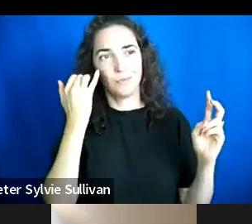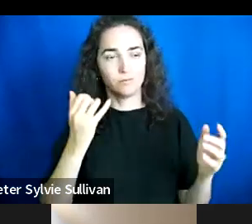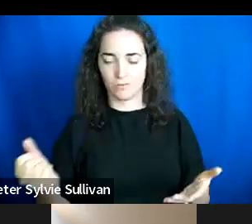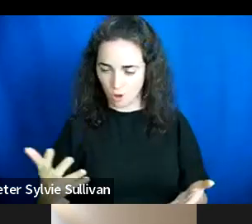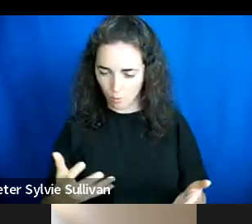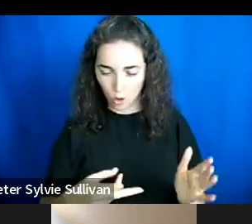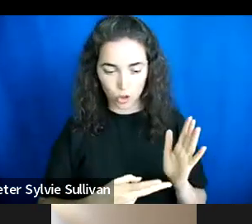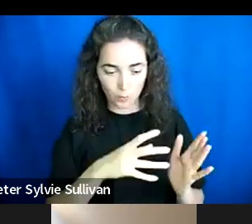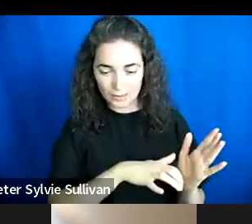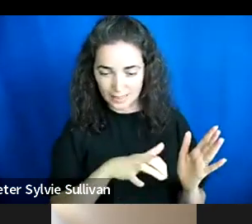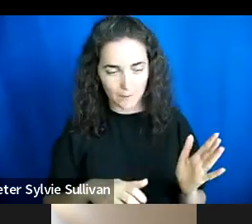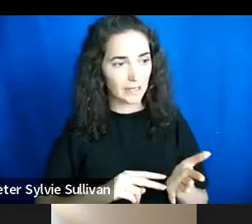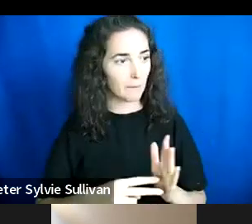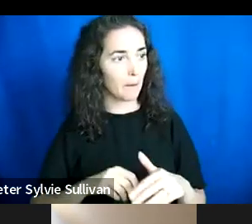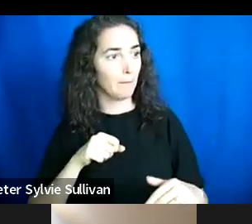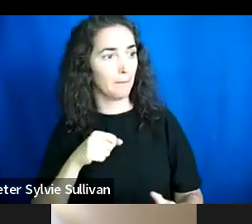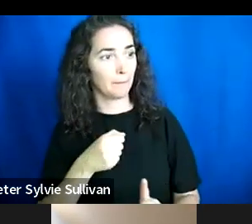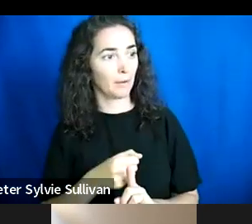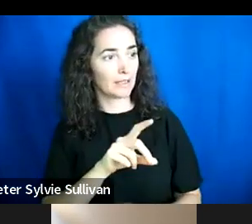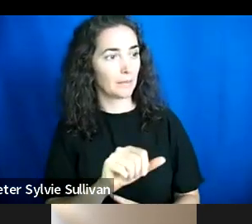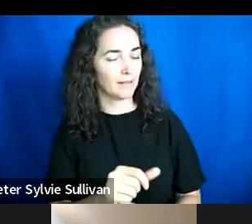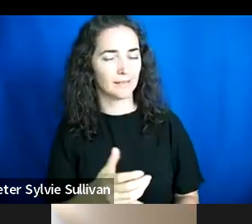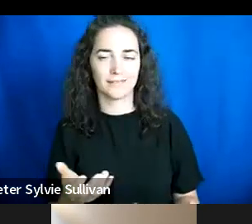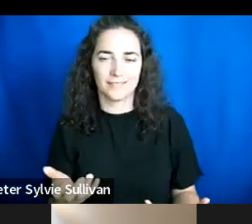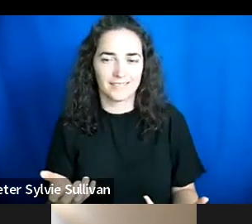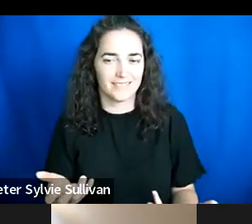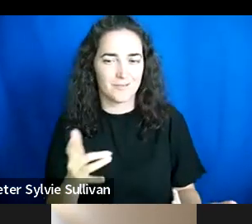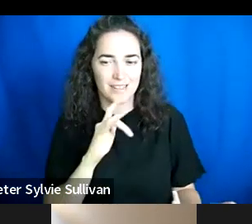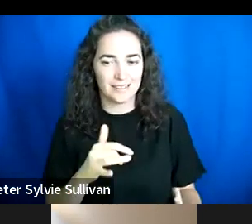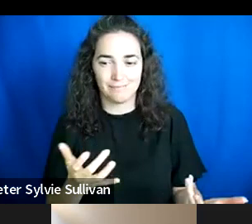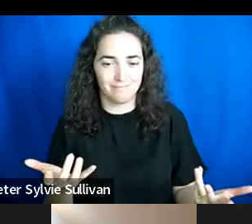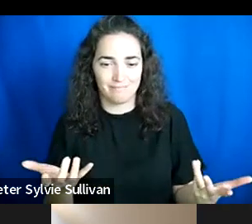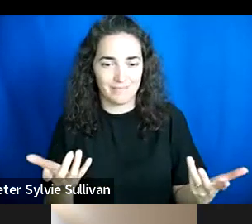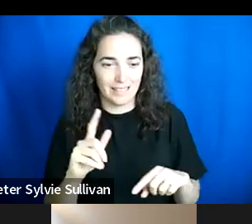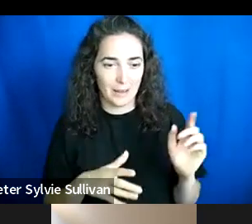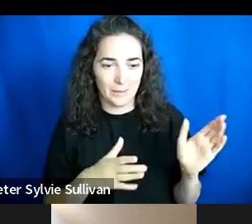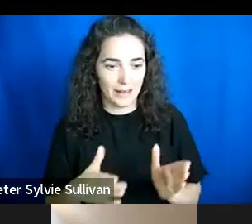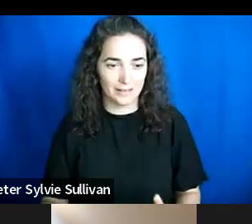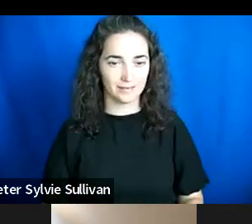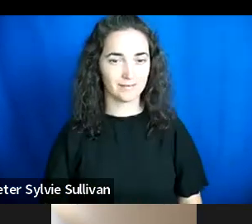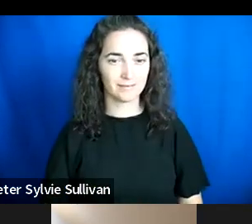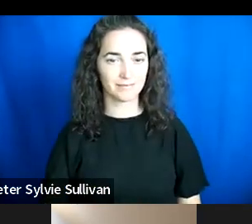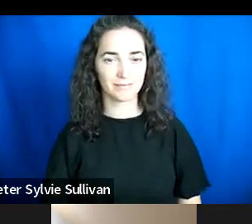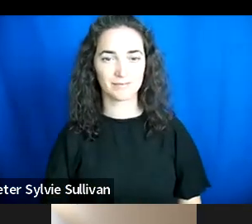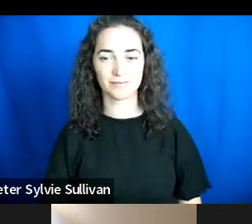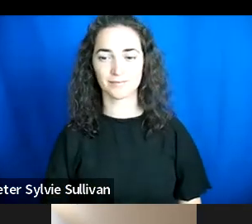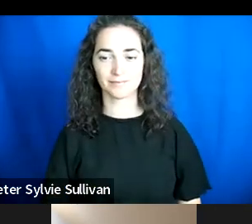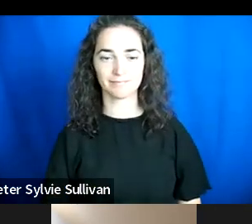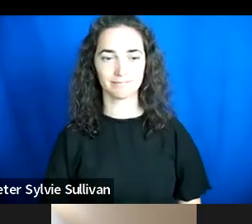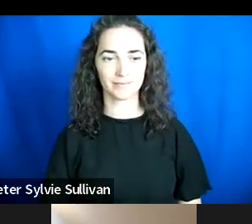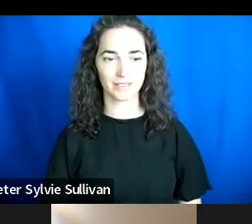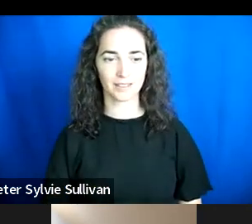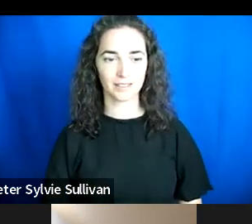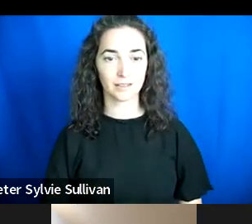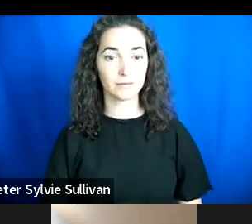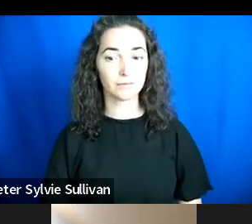That's the way it really looks you know and